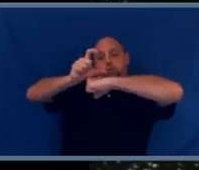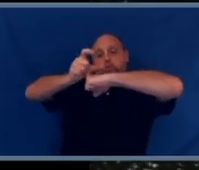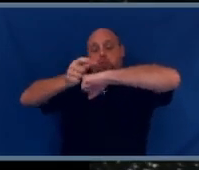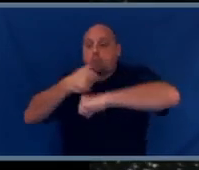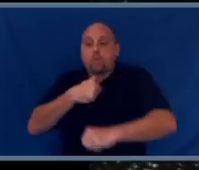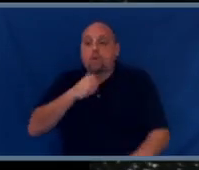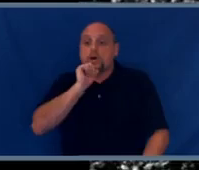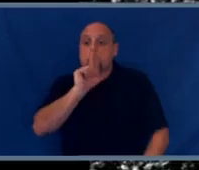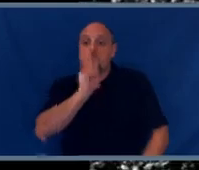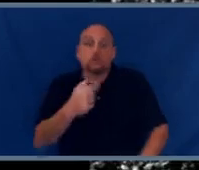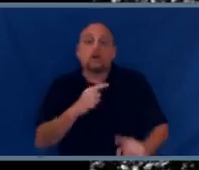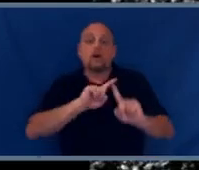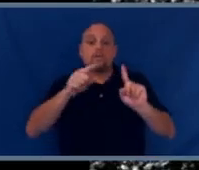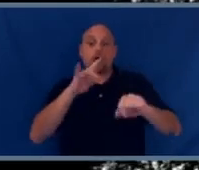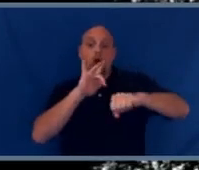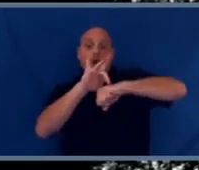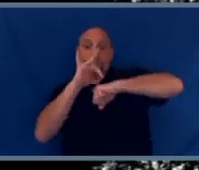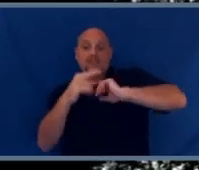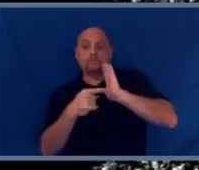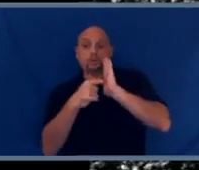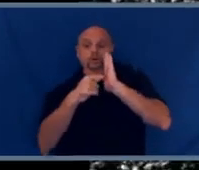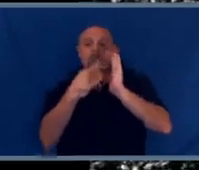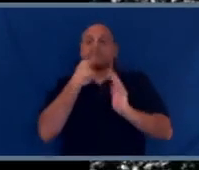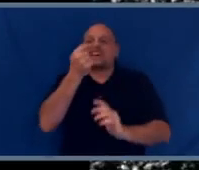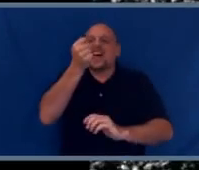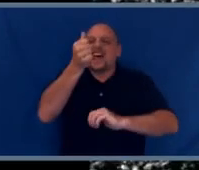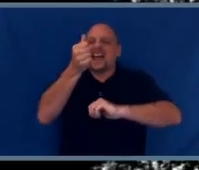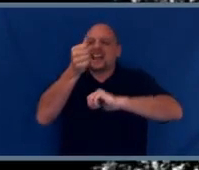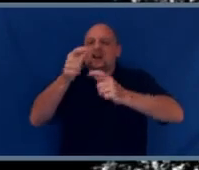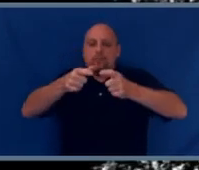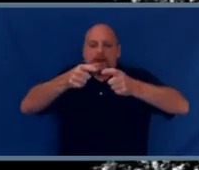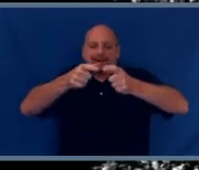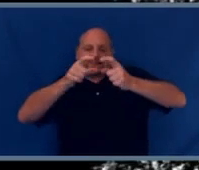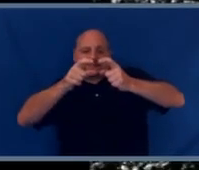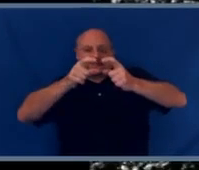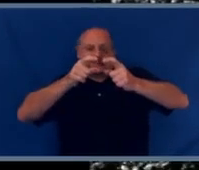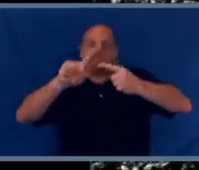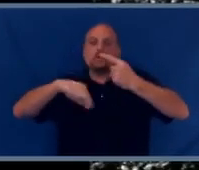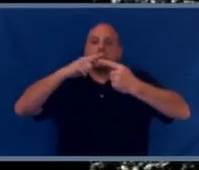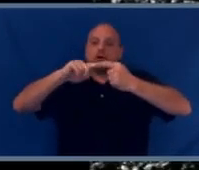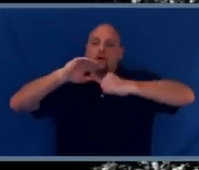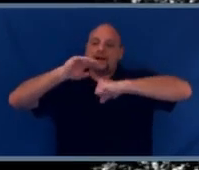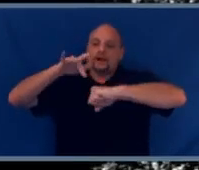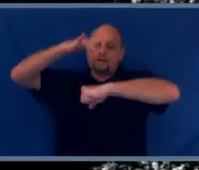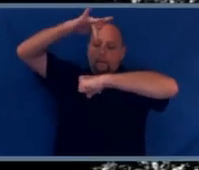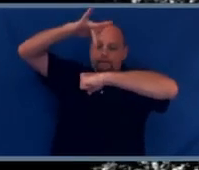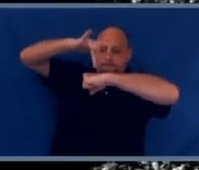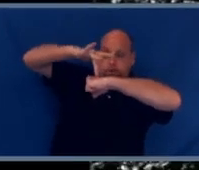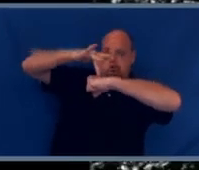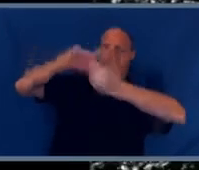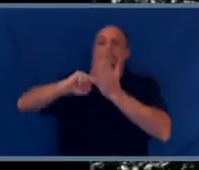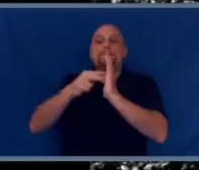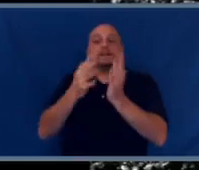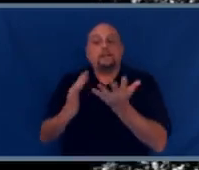THAT IT HAD A MINOR ONE AT MOST WHICH IS GOOD FOR A SAMPLE COLLECTION.